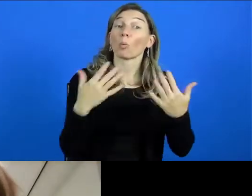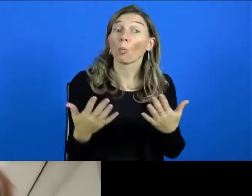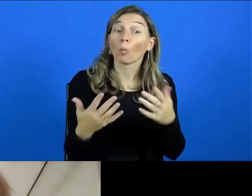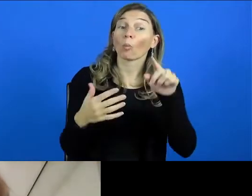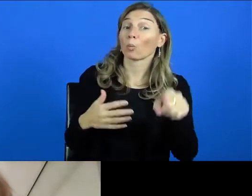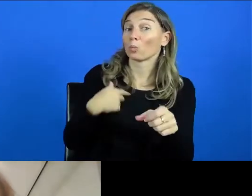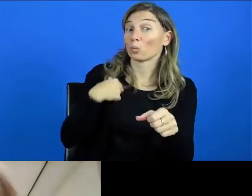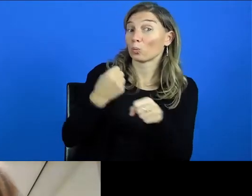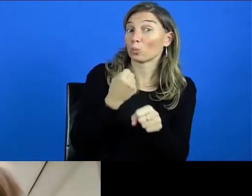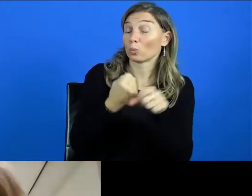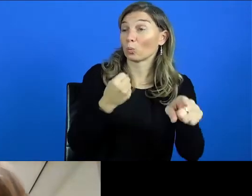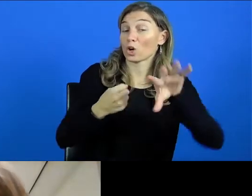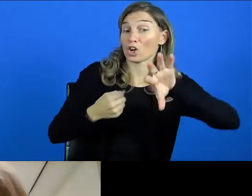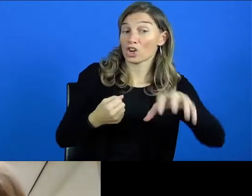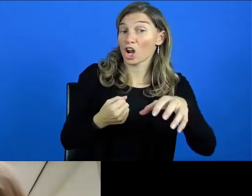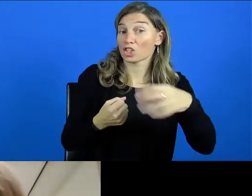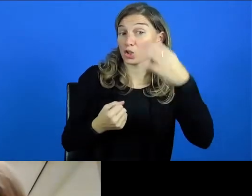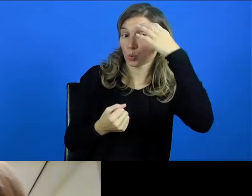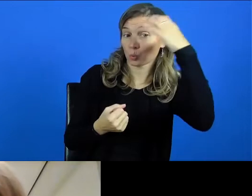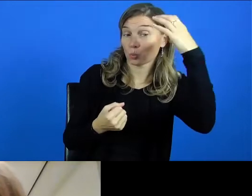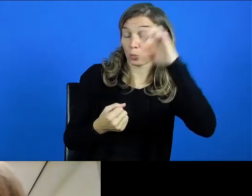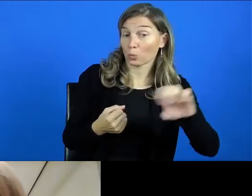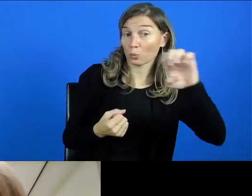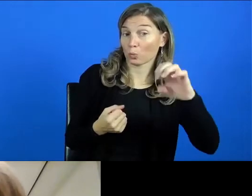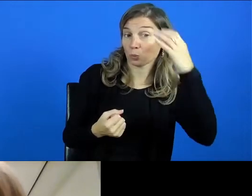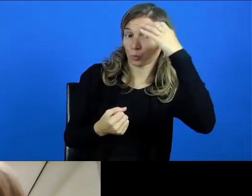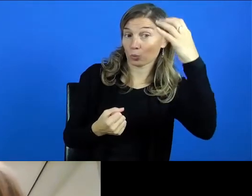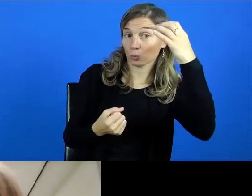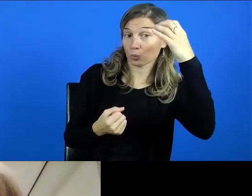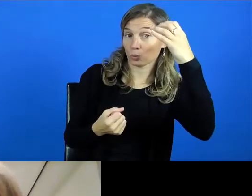also at the national level and, at a certain point, you change,